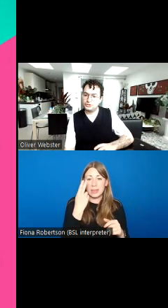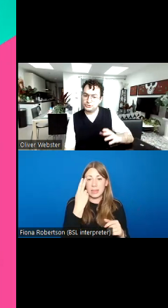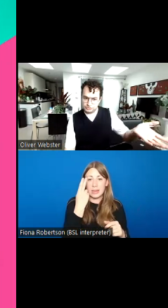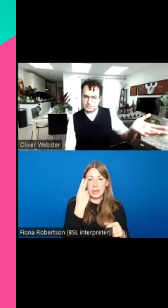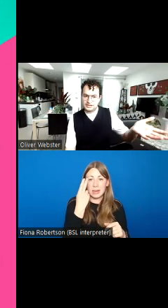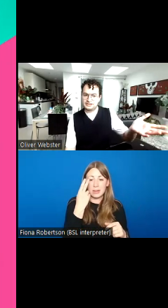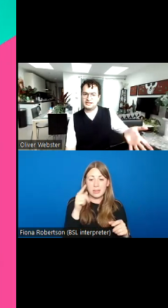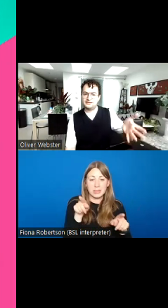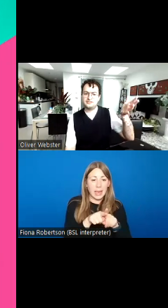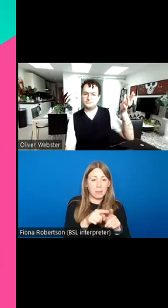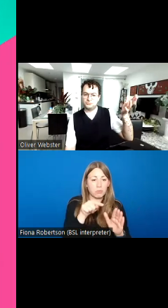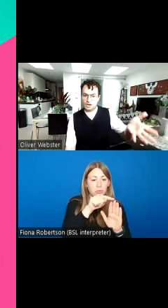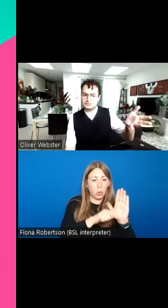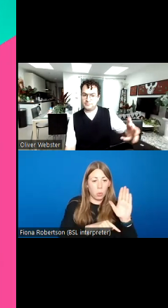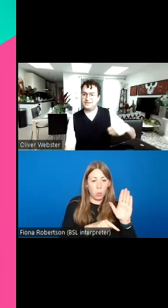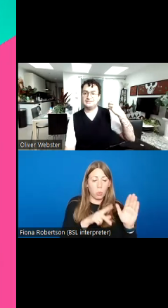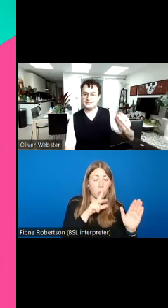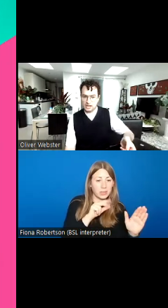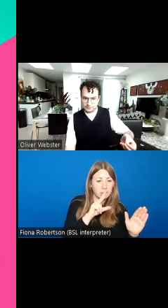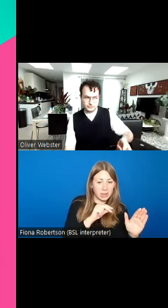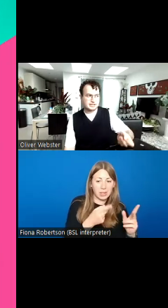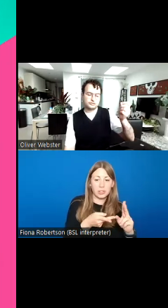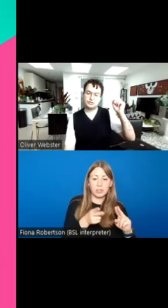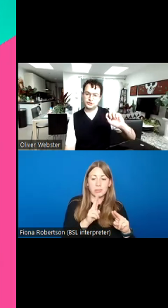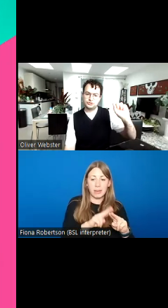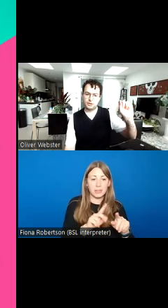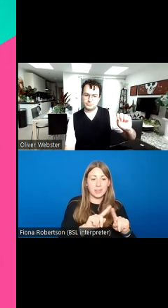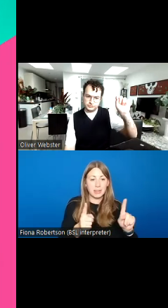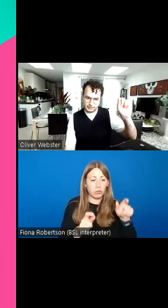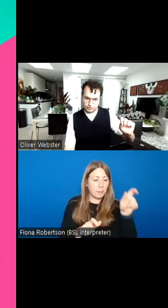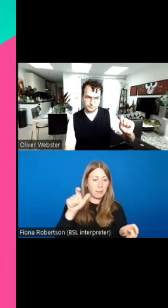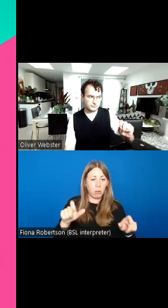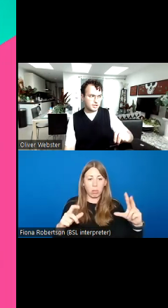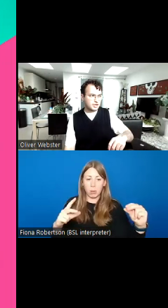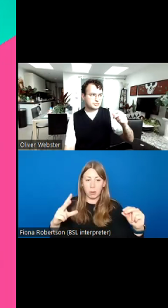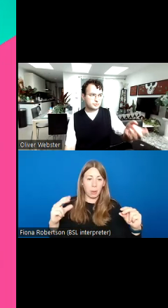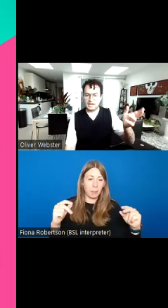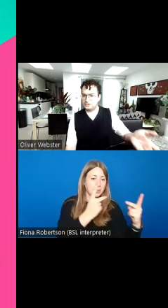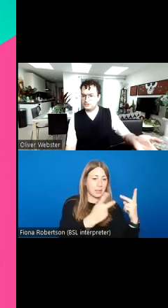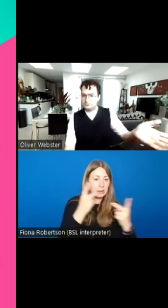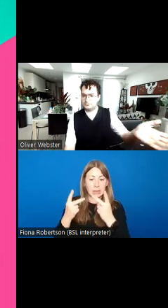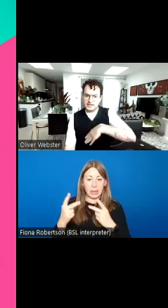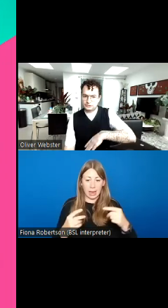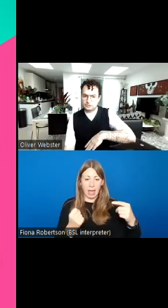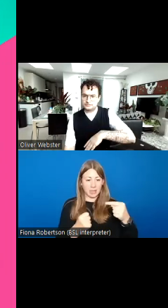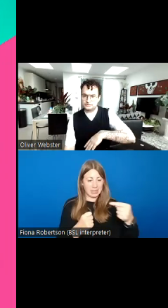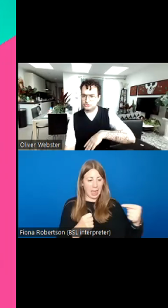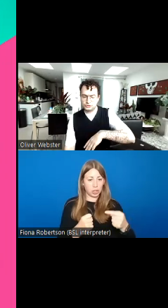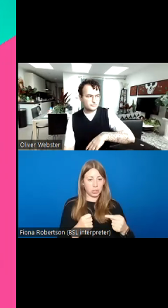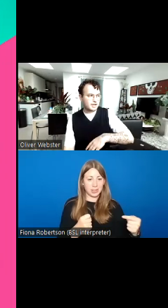You do need to indicate that the words are being sung. You use a music note. Again, you pick this off of Google